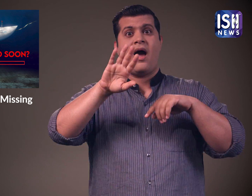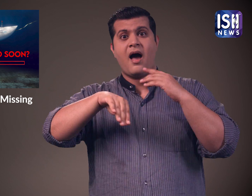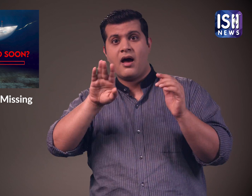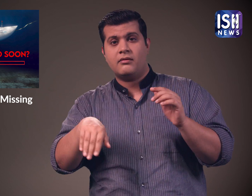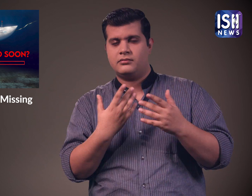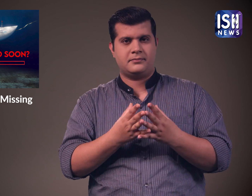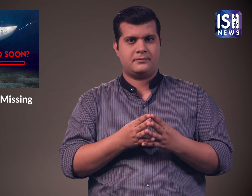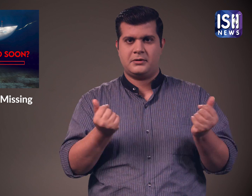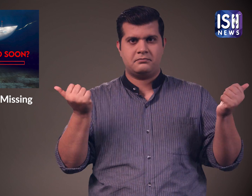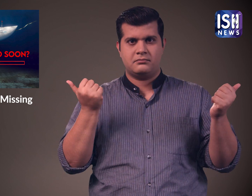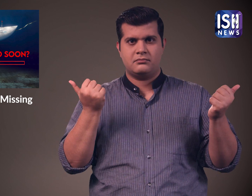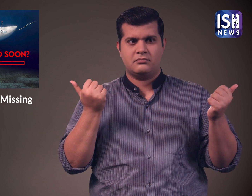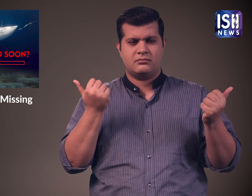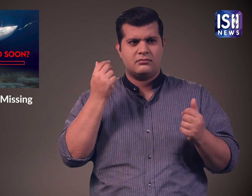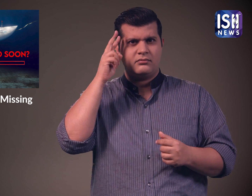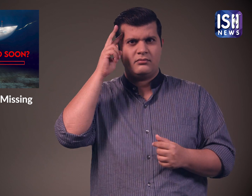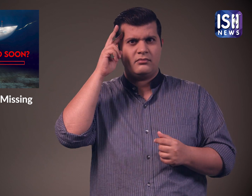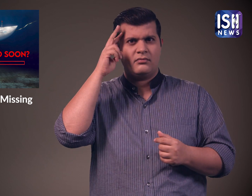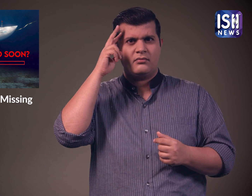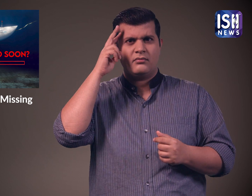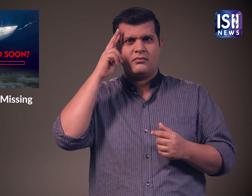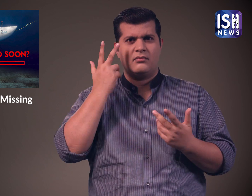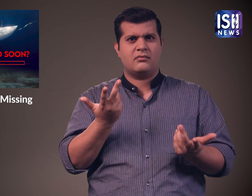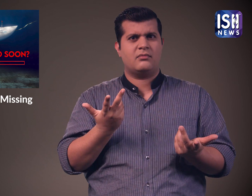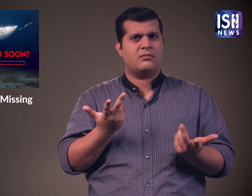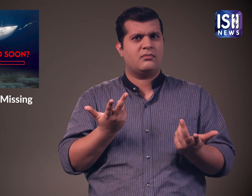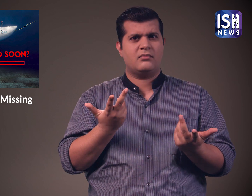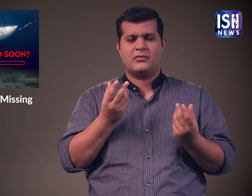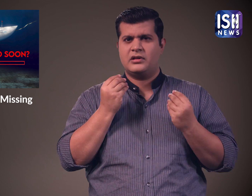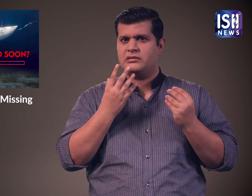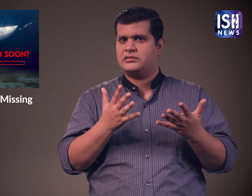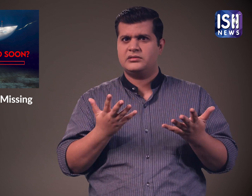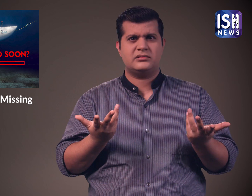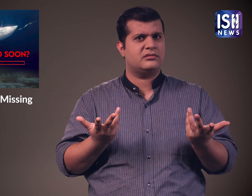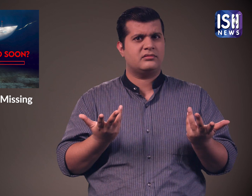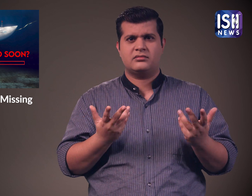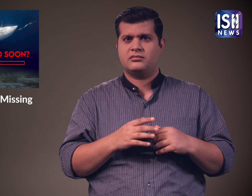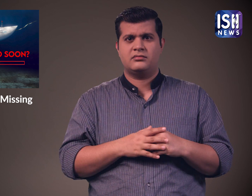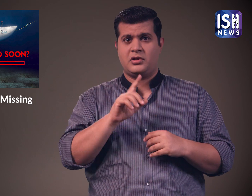However after 4 hours, the noise disappeared. Rescuers are having a hard time making sense of this.